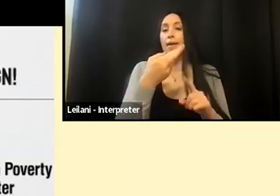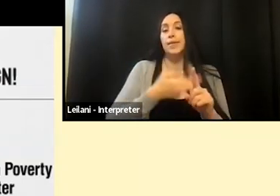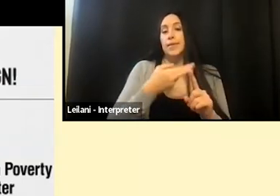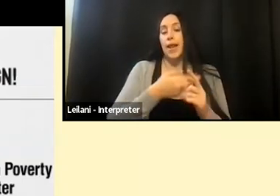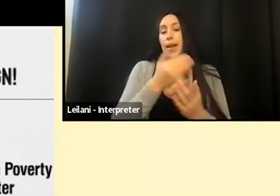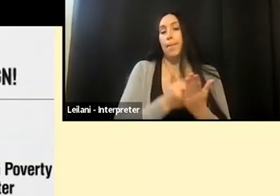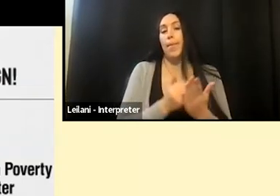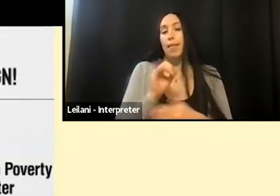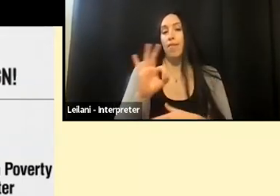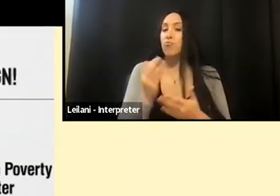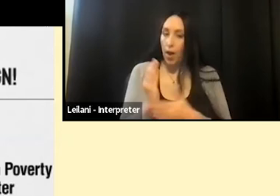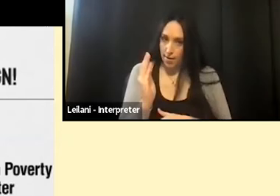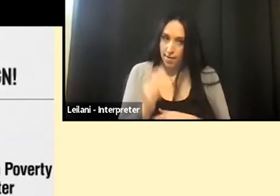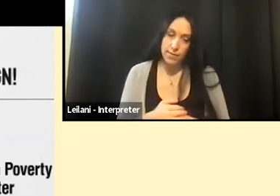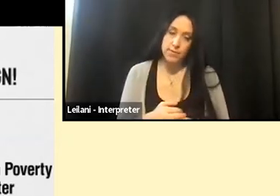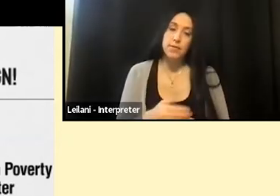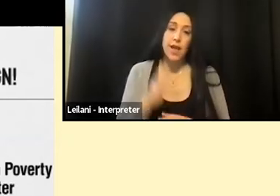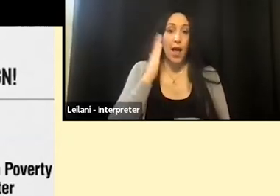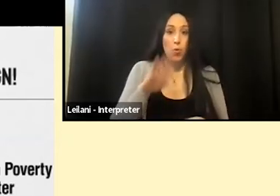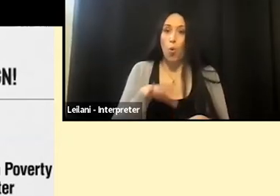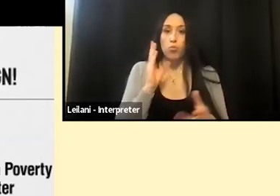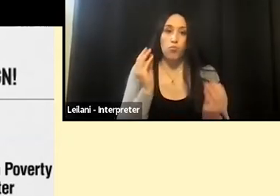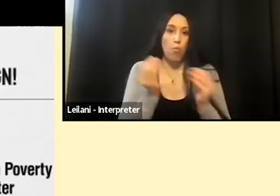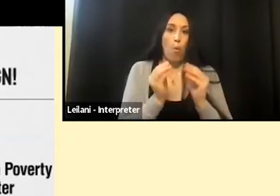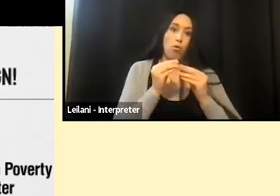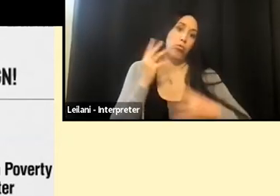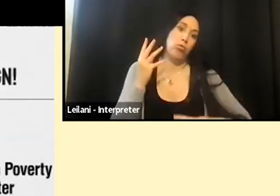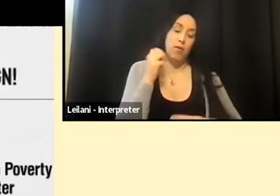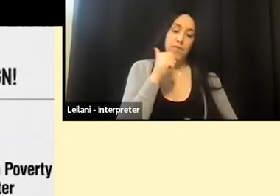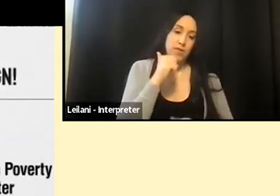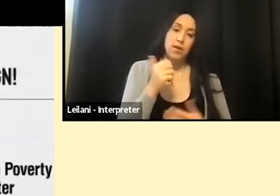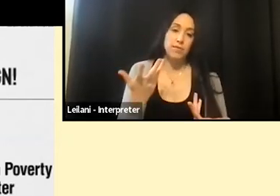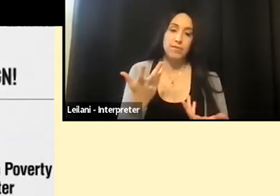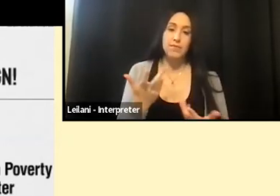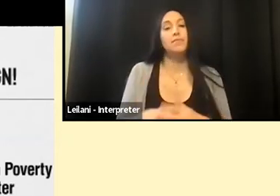And I know that the list is growing every day, right? As you get more support.